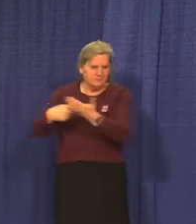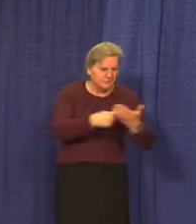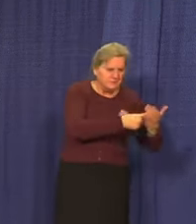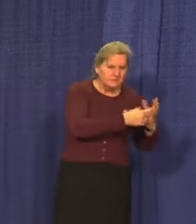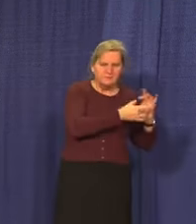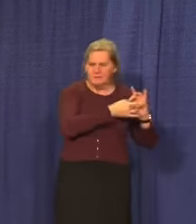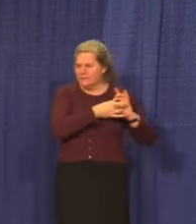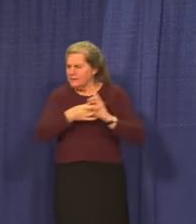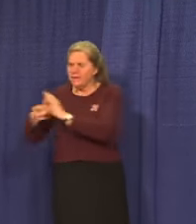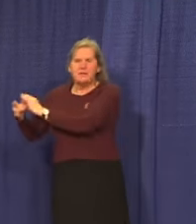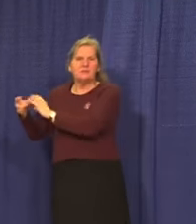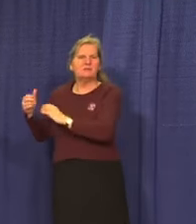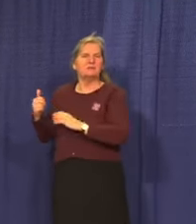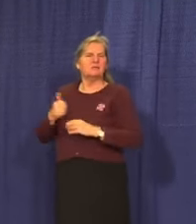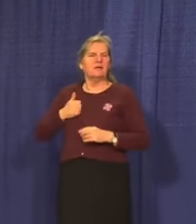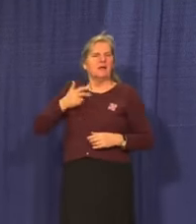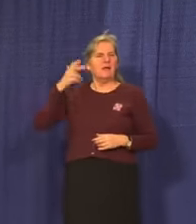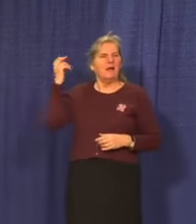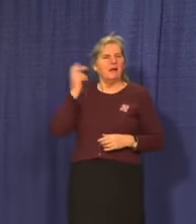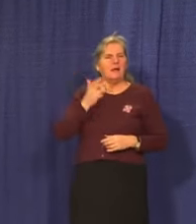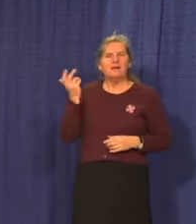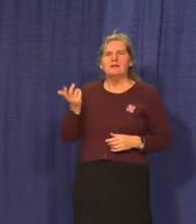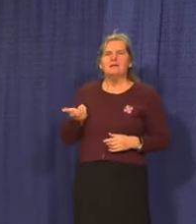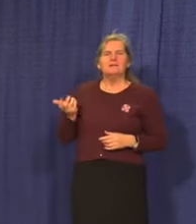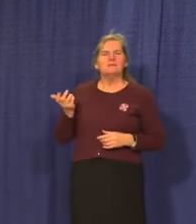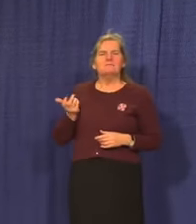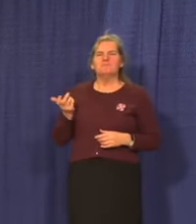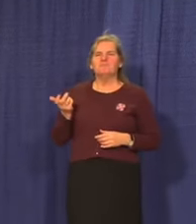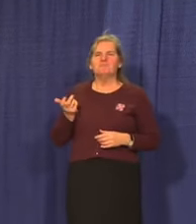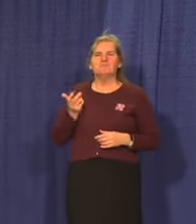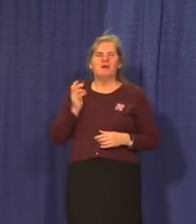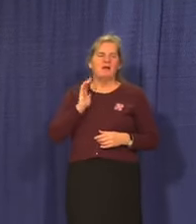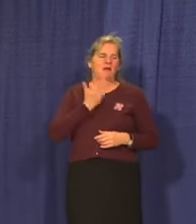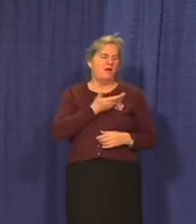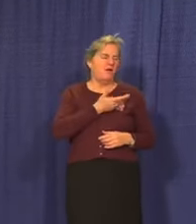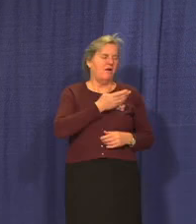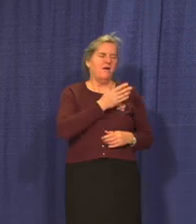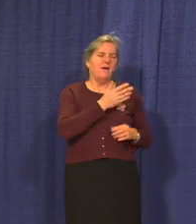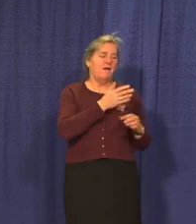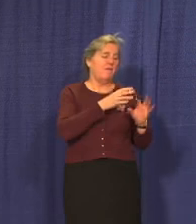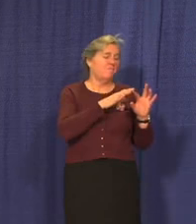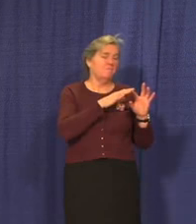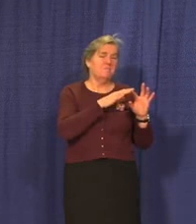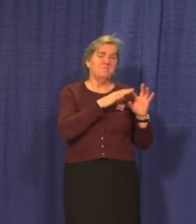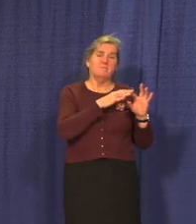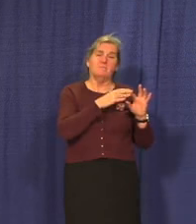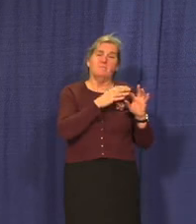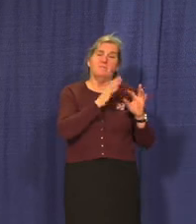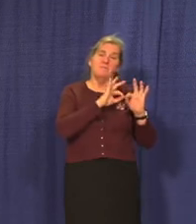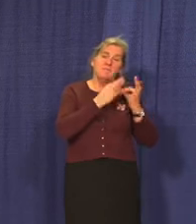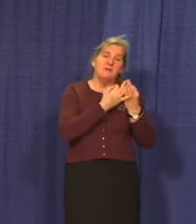OURSELVES AND OUR GOOD FRIENDS AND FAMILY IN BC AND NORTHWEST TERRITORIES AND NUNAVUT IS ACTIONS THAT ARE GOING TO